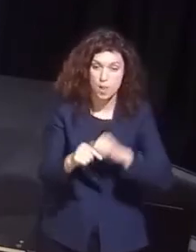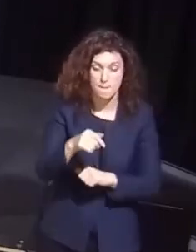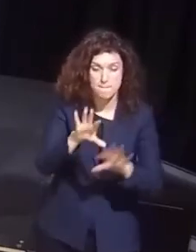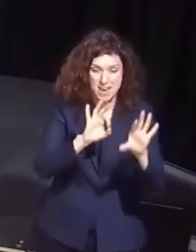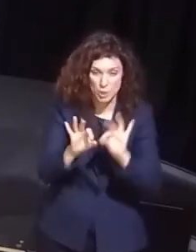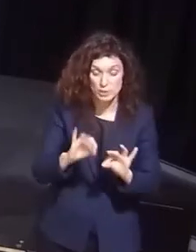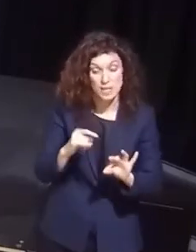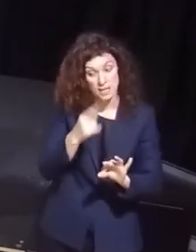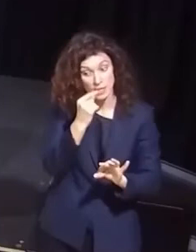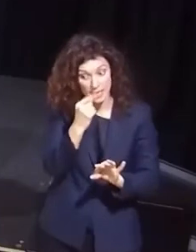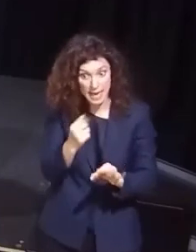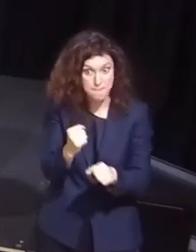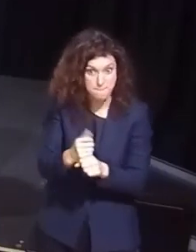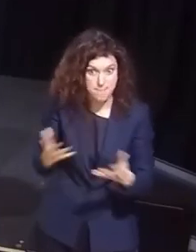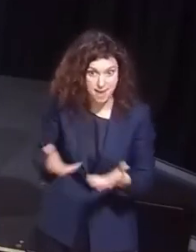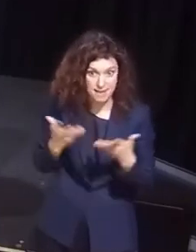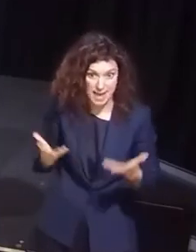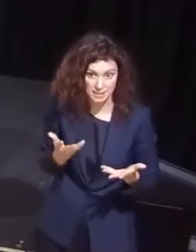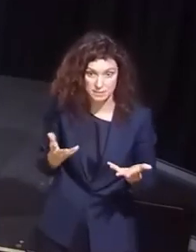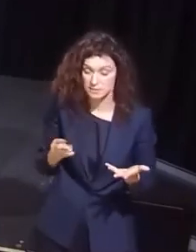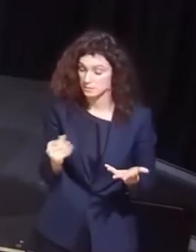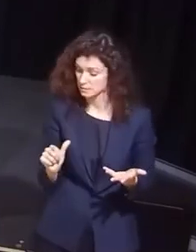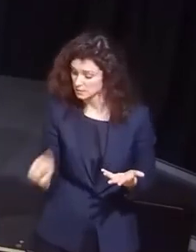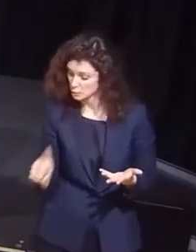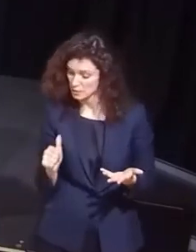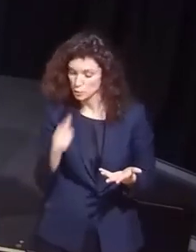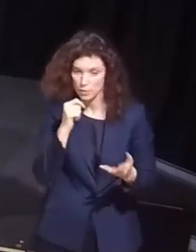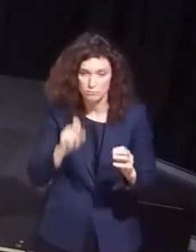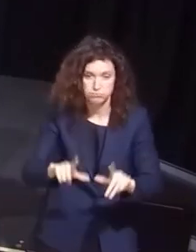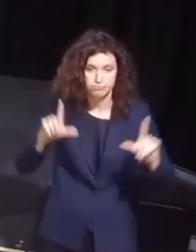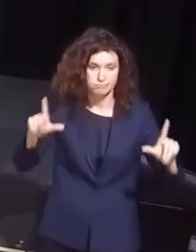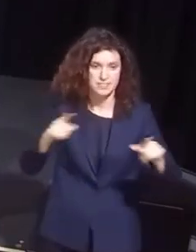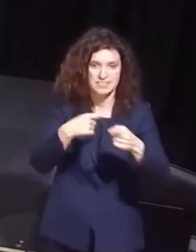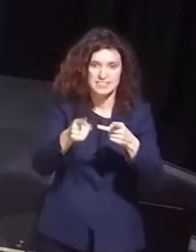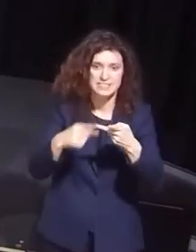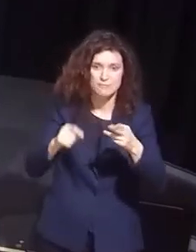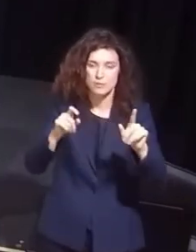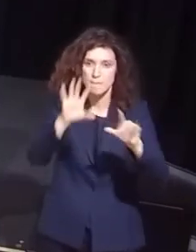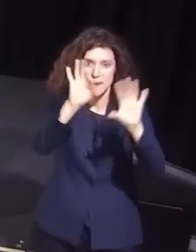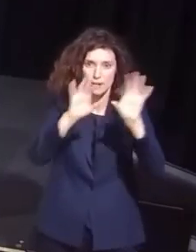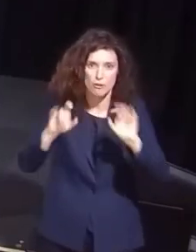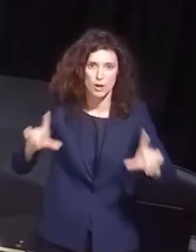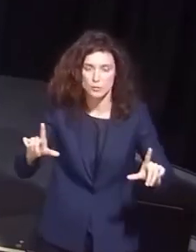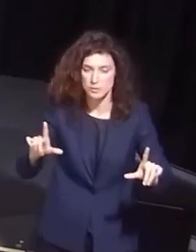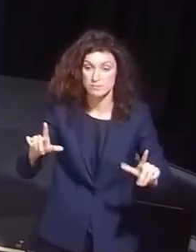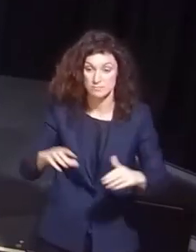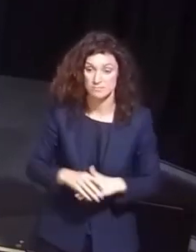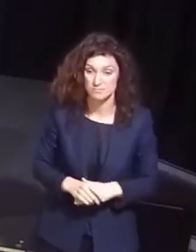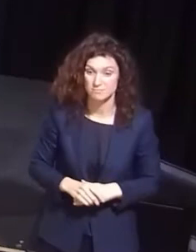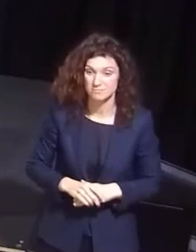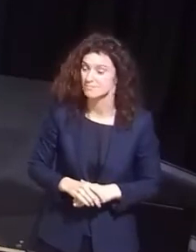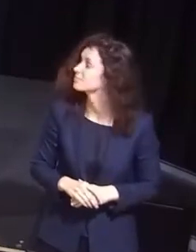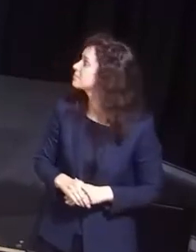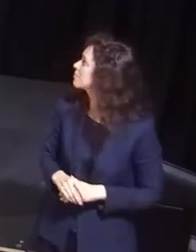And certain switches will bring up certain macros and just mash buttons and... Colin enjoyed destroying people with that.